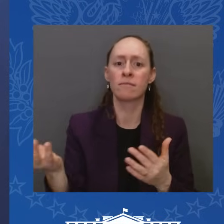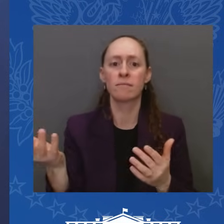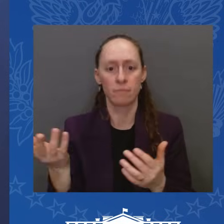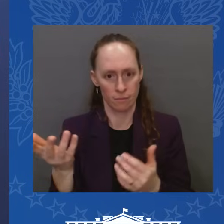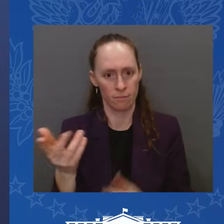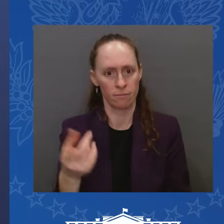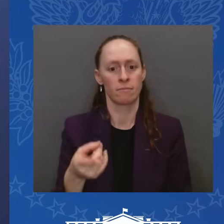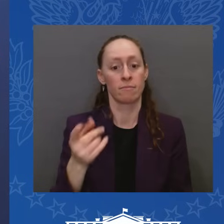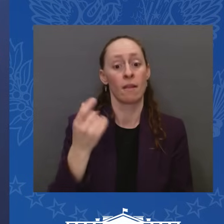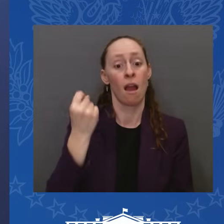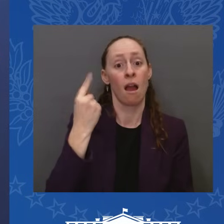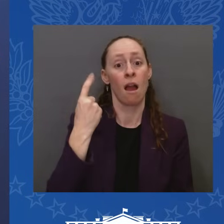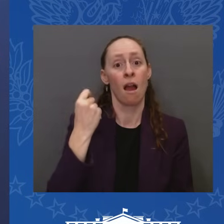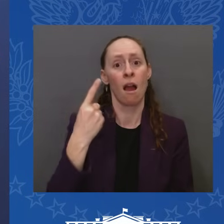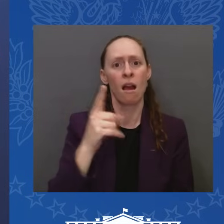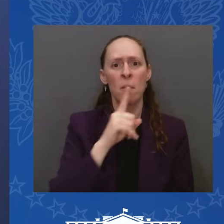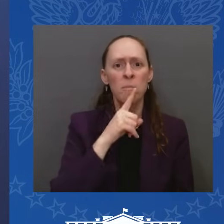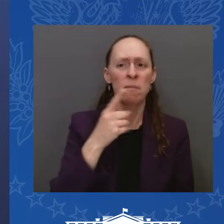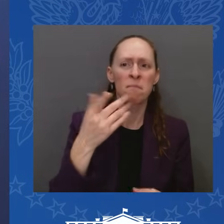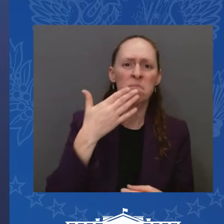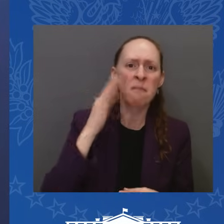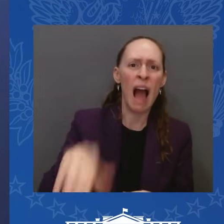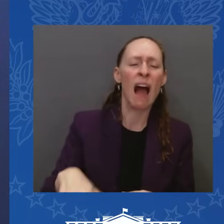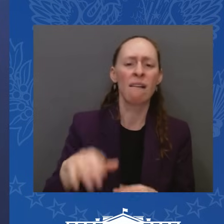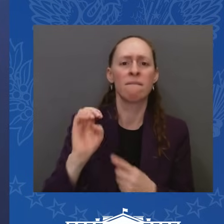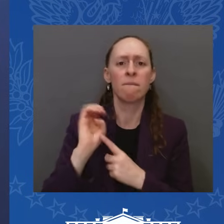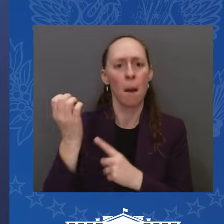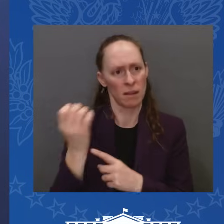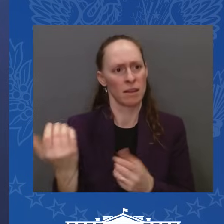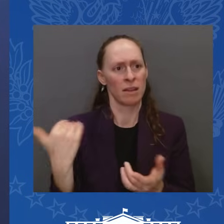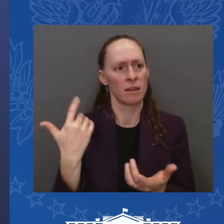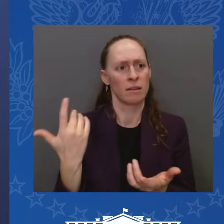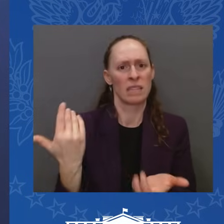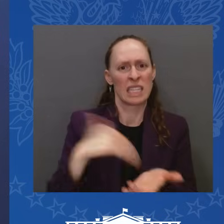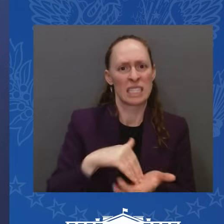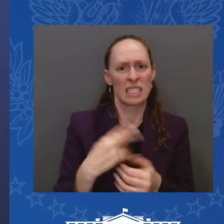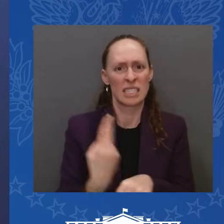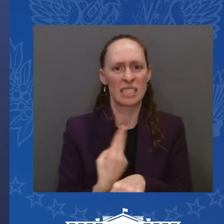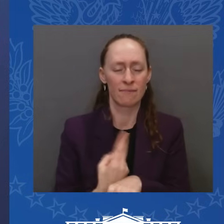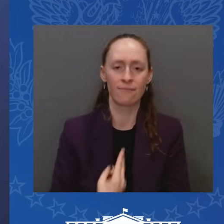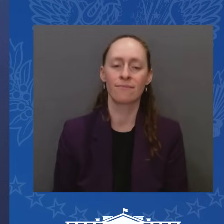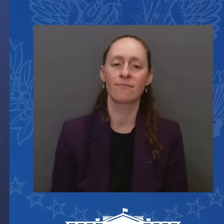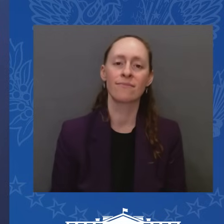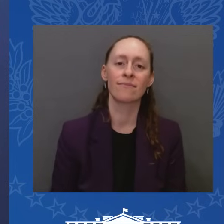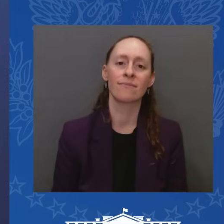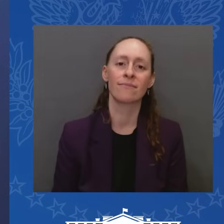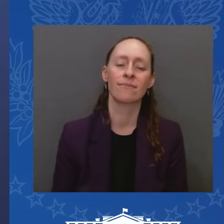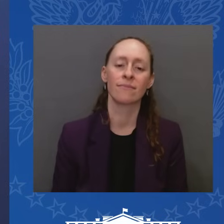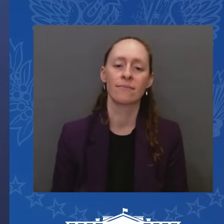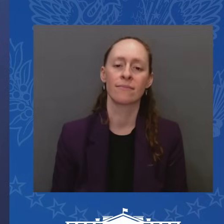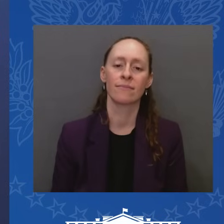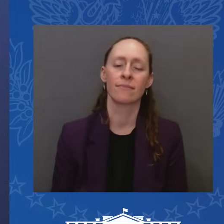get the skills they need to do these jobs. For example, with the leadership of Majority Leader Schumer,